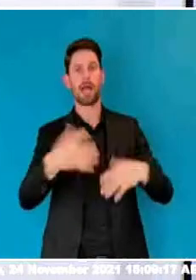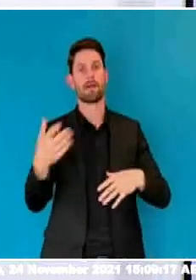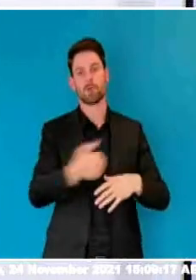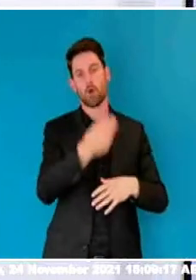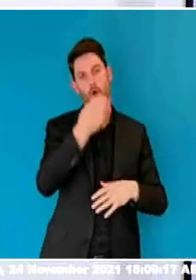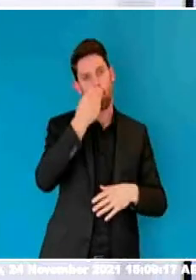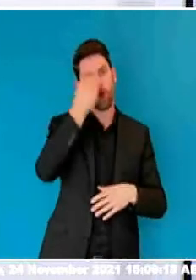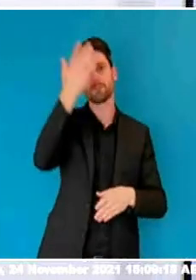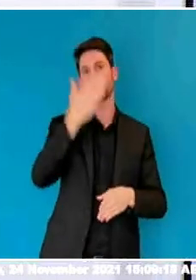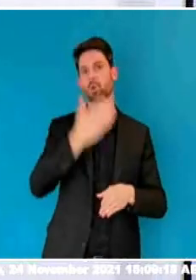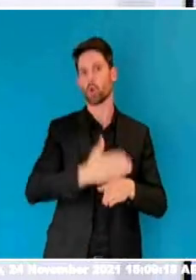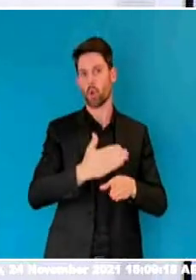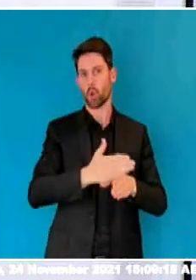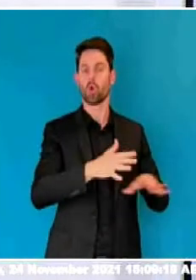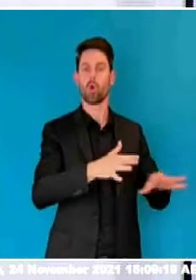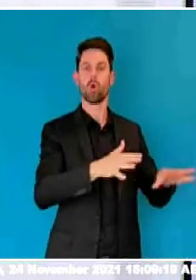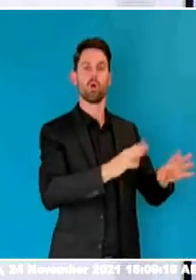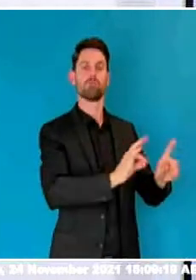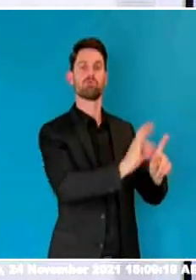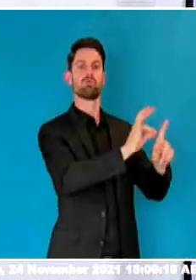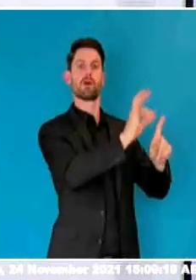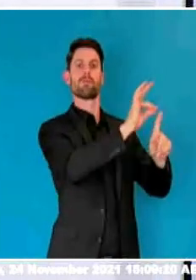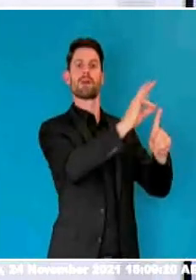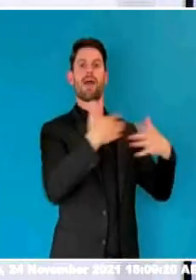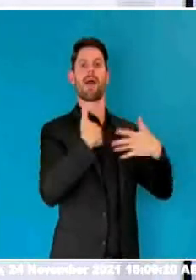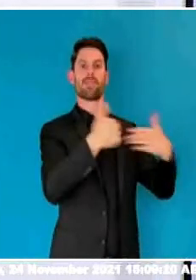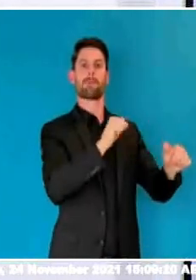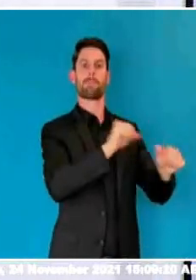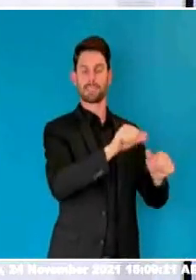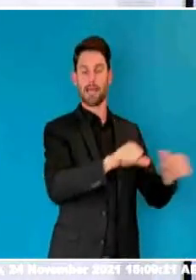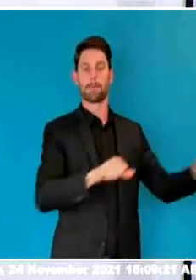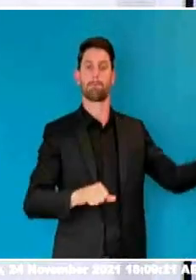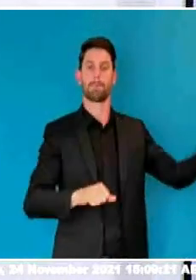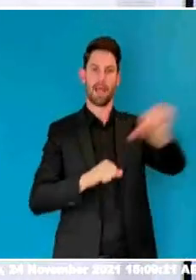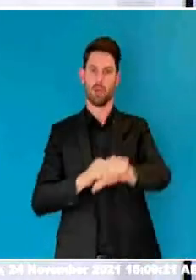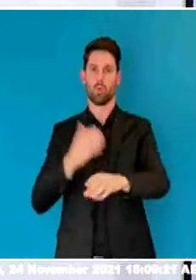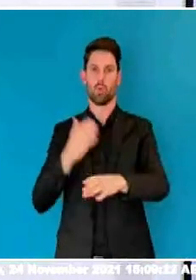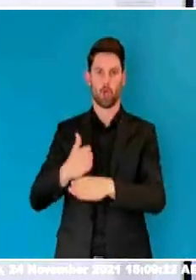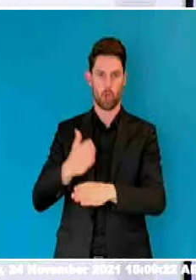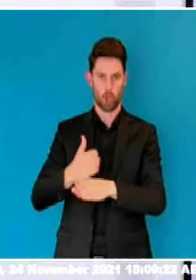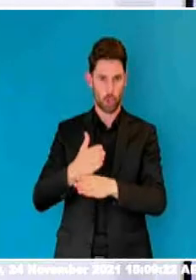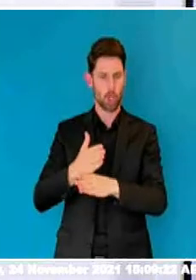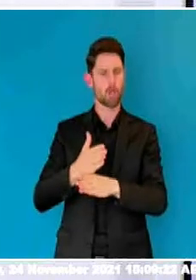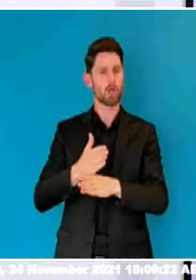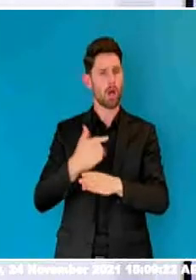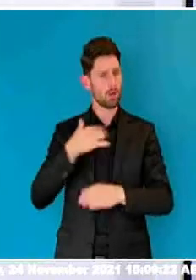when you are thinking about that workers compensation model and the programs for